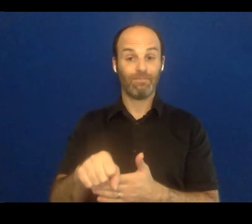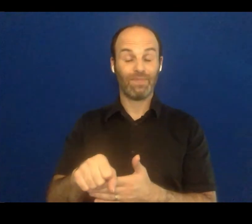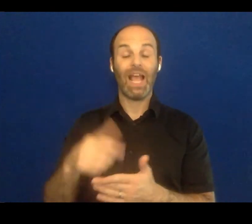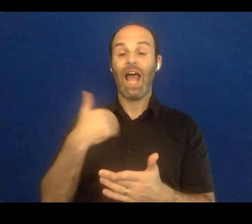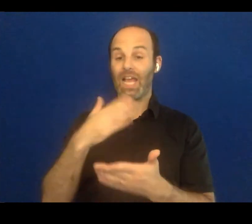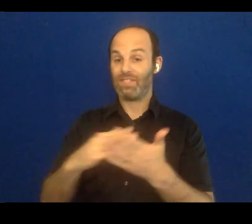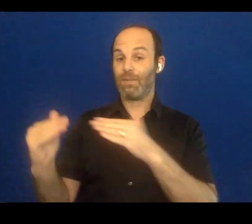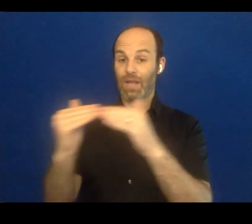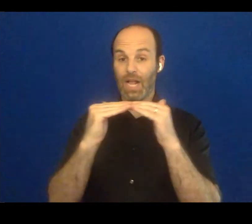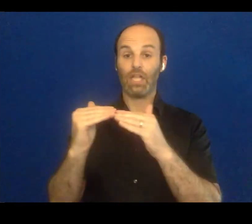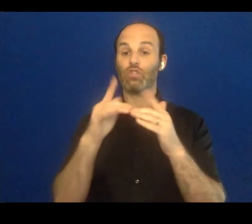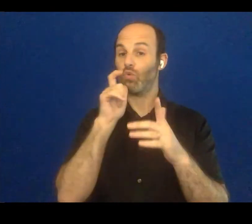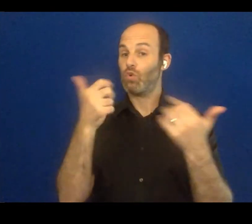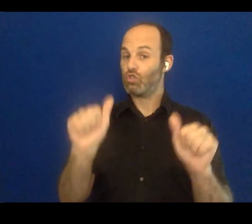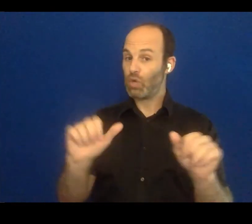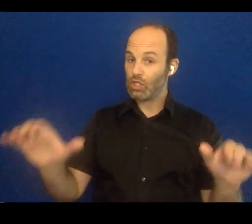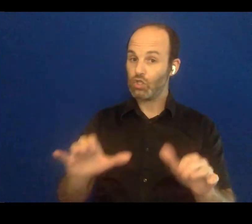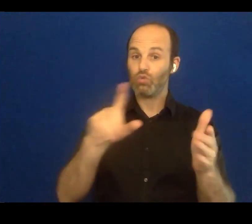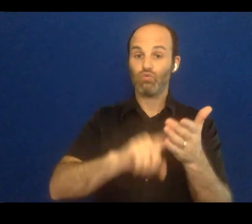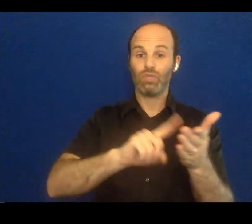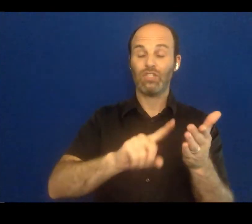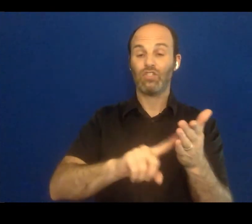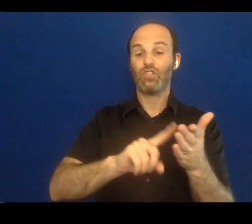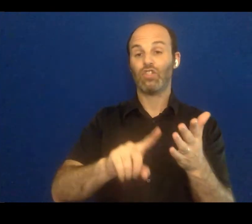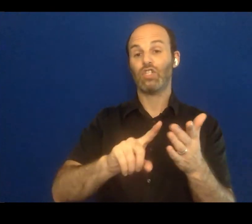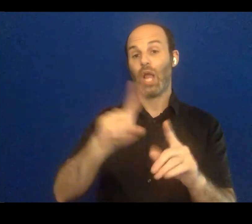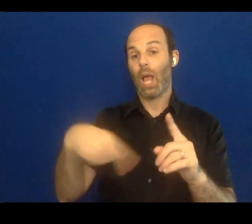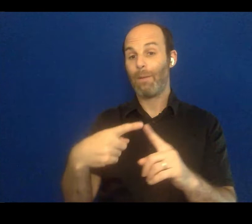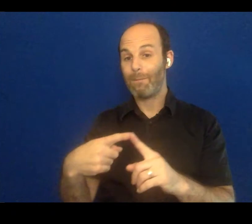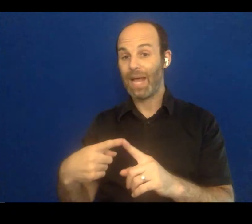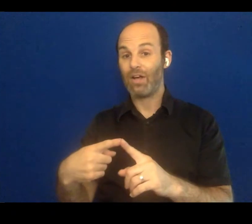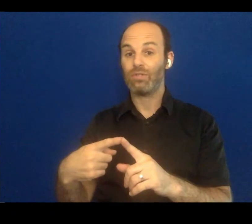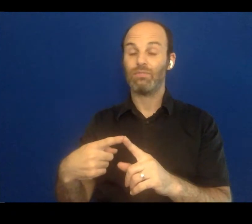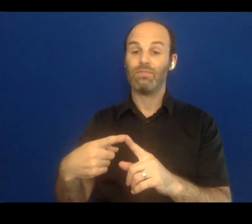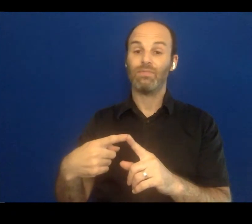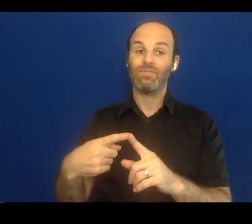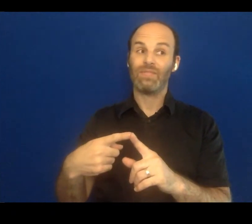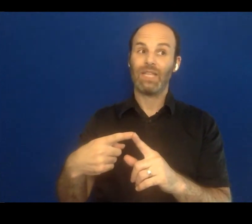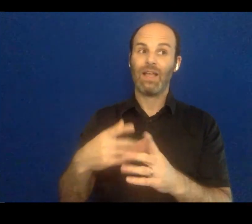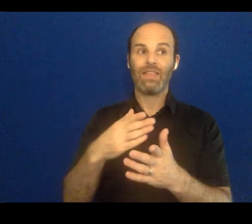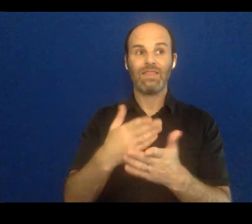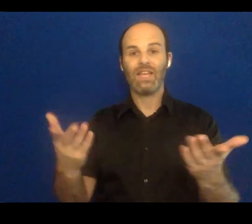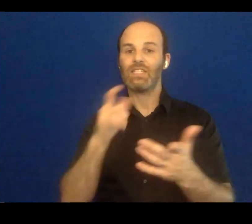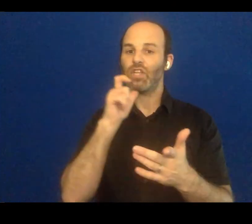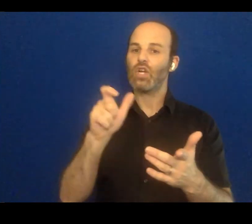I HAVE COLLEAGUES TRYING TO RESEARCH INTO THE ASPECTS NOT AS MEDICALLY FOCUSED BUT ABOUT